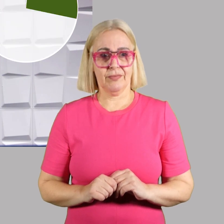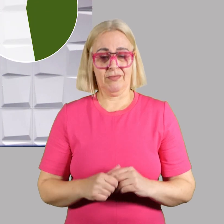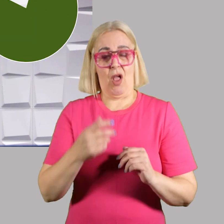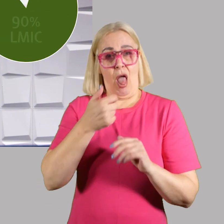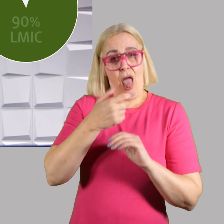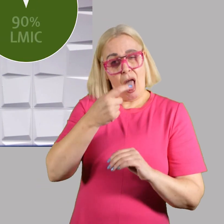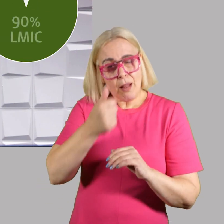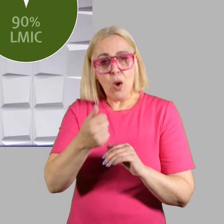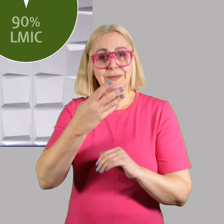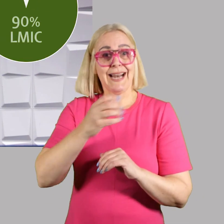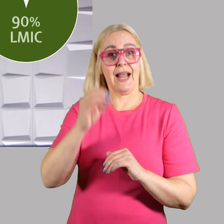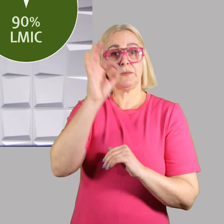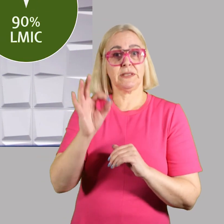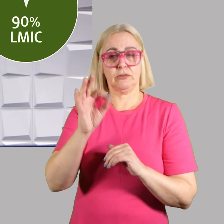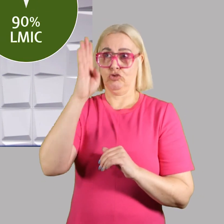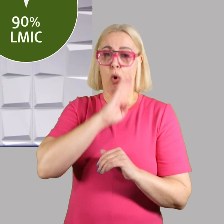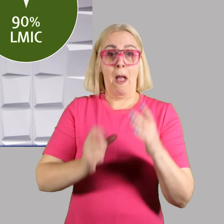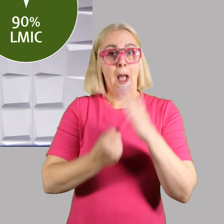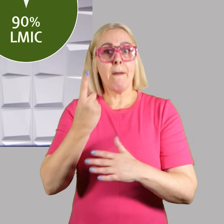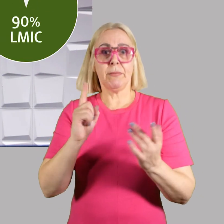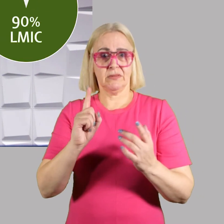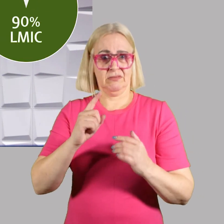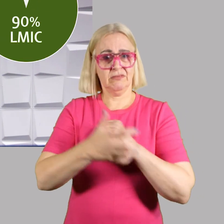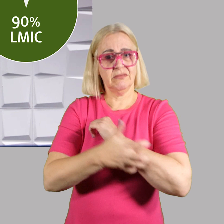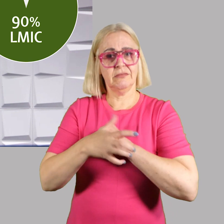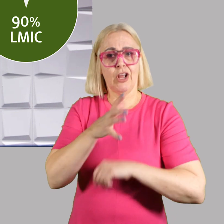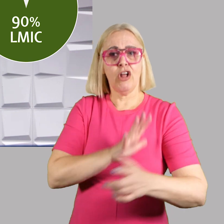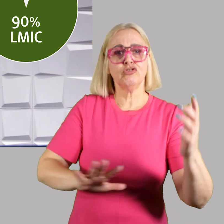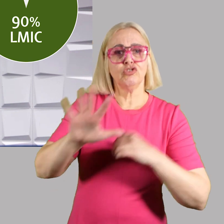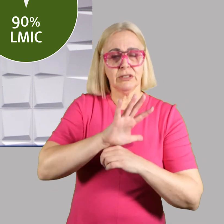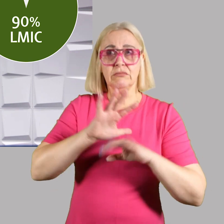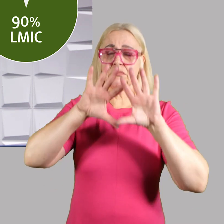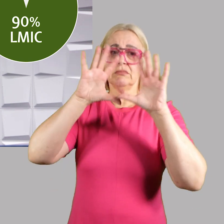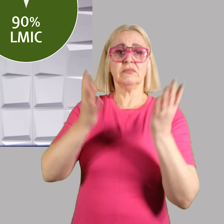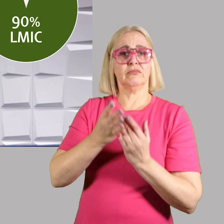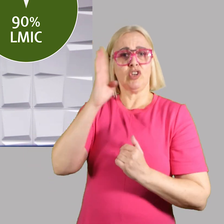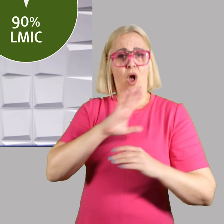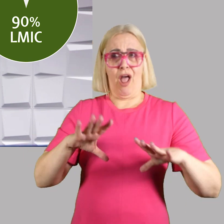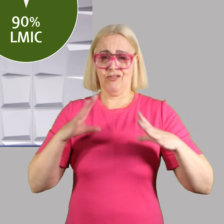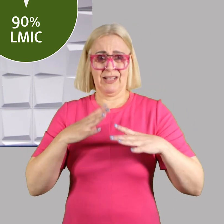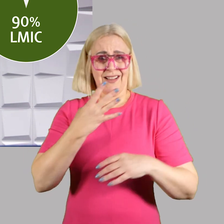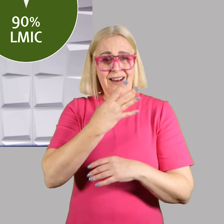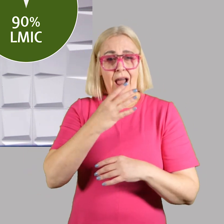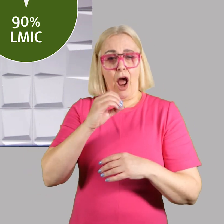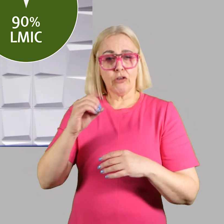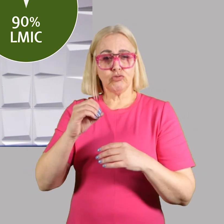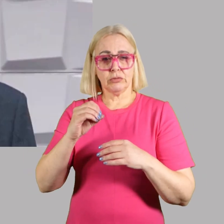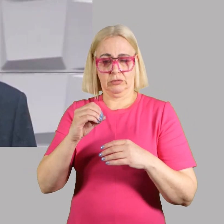with almost 90% of the stroke burden residing in low to middle income countries.